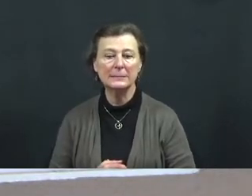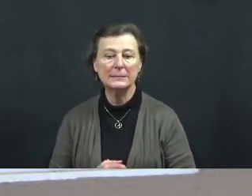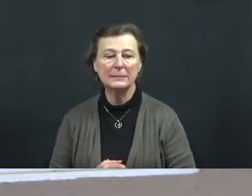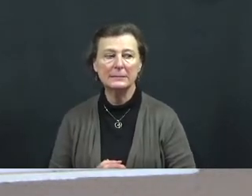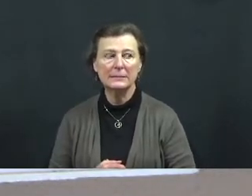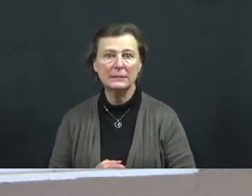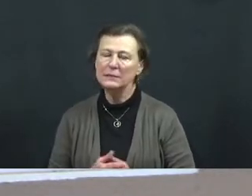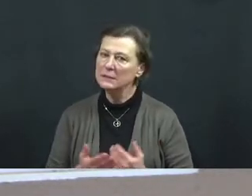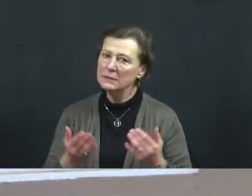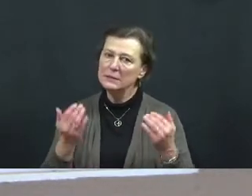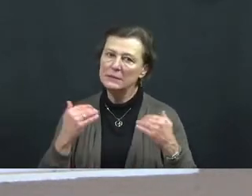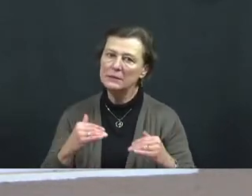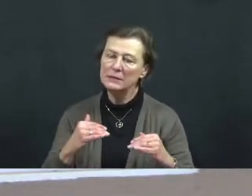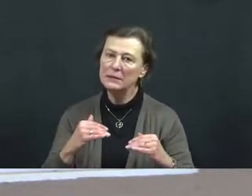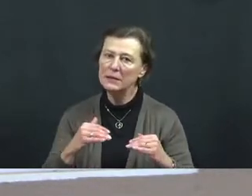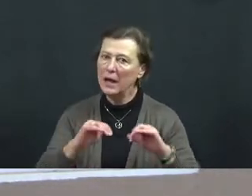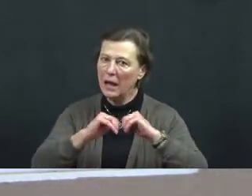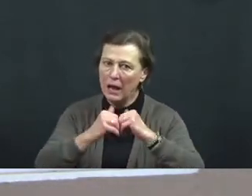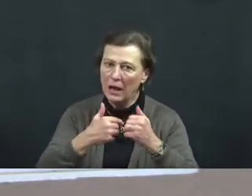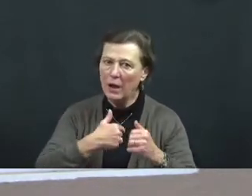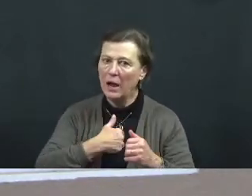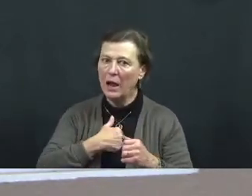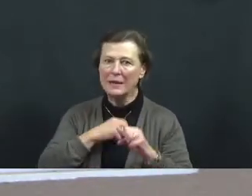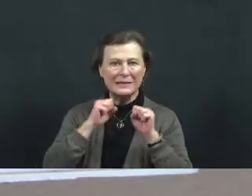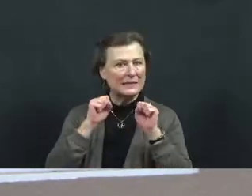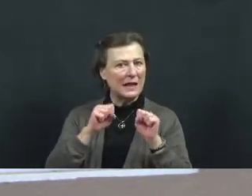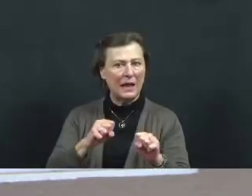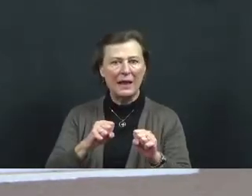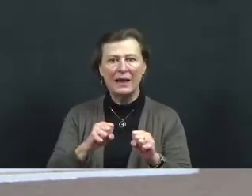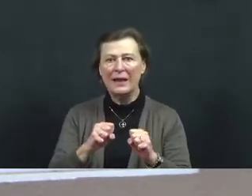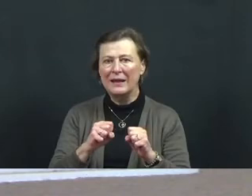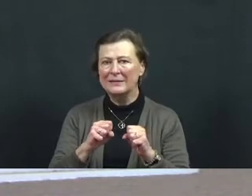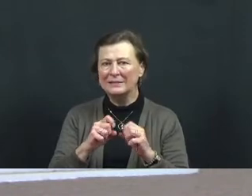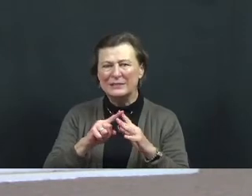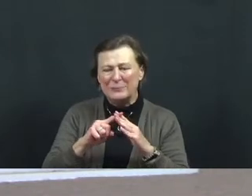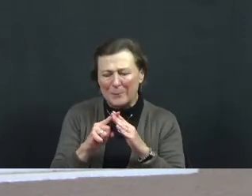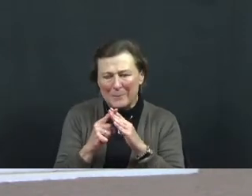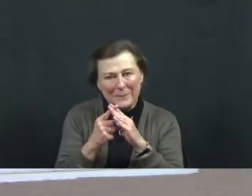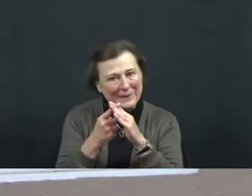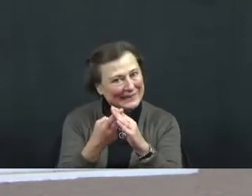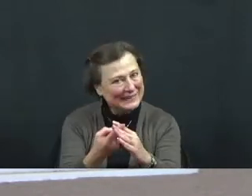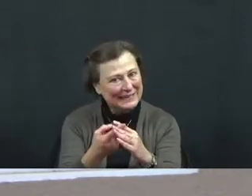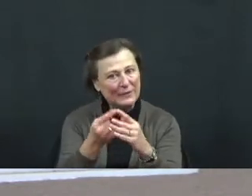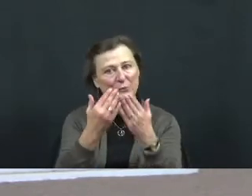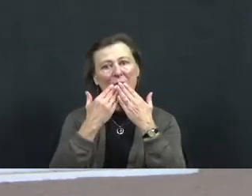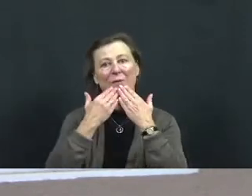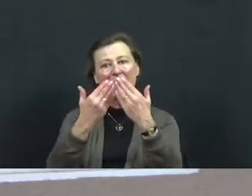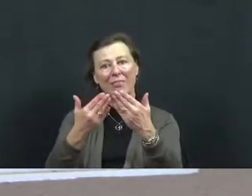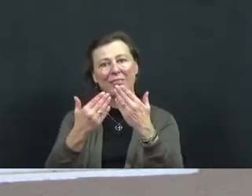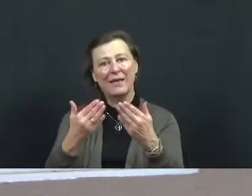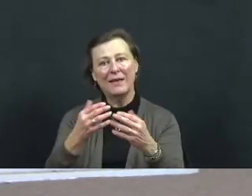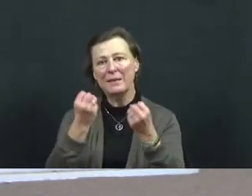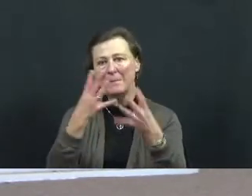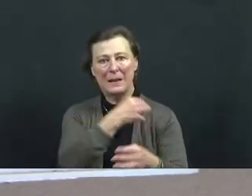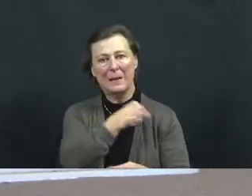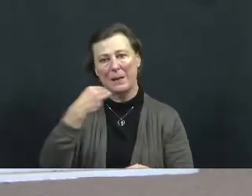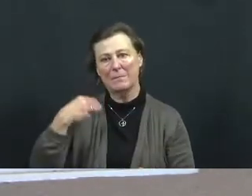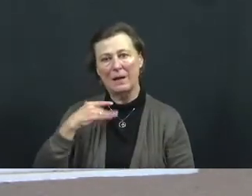Then too, how could I ever begin to thank the many members of the two congregations